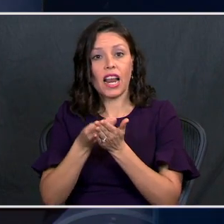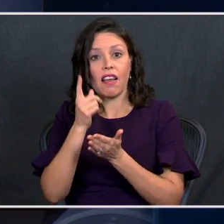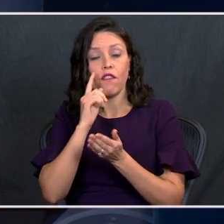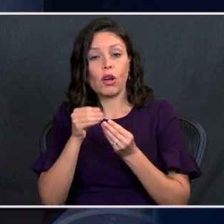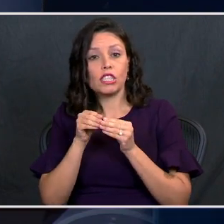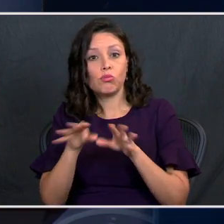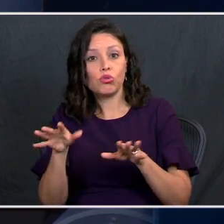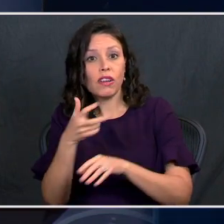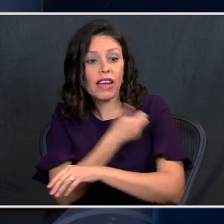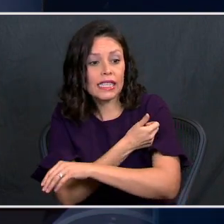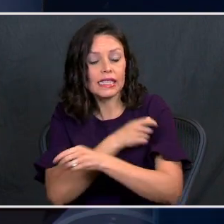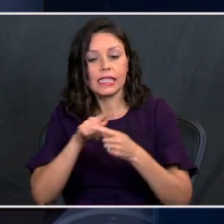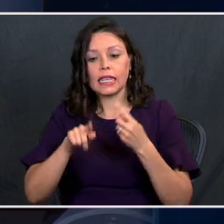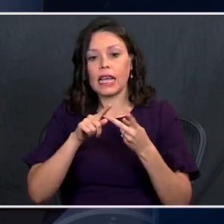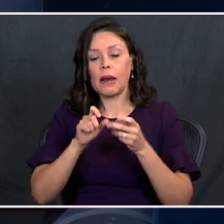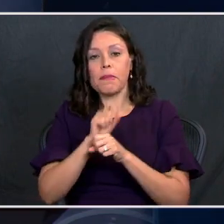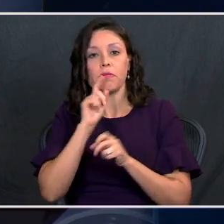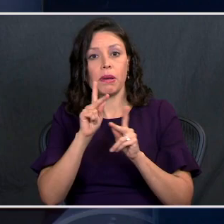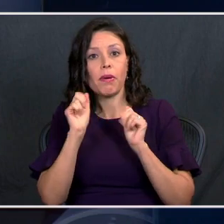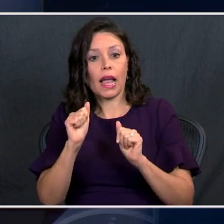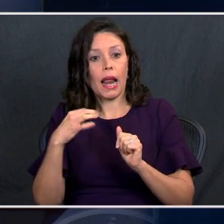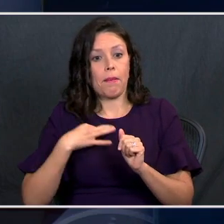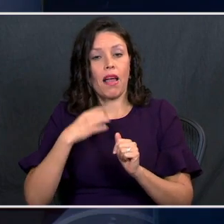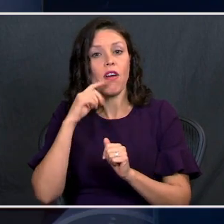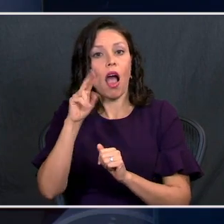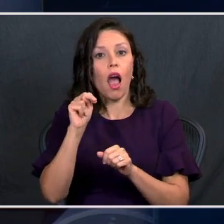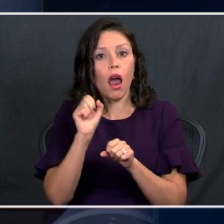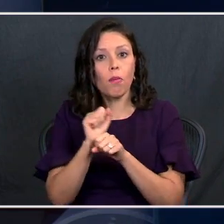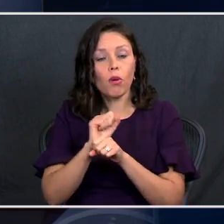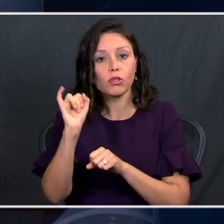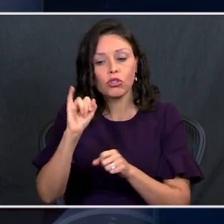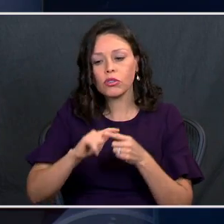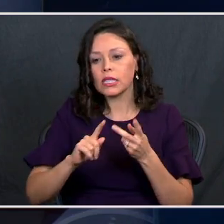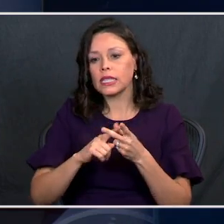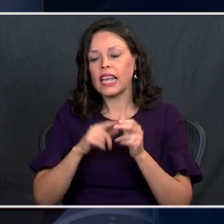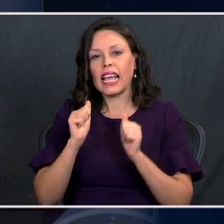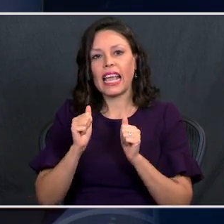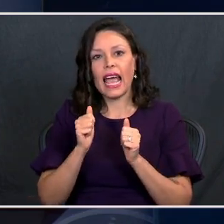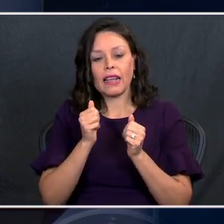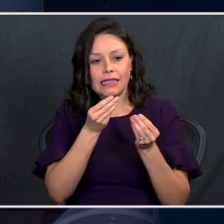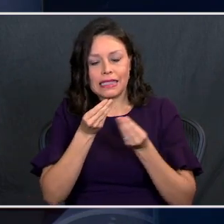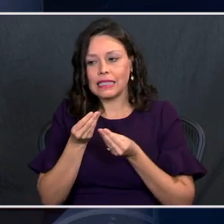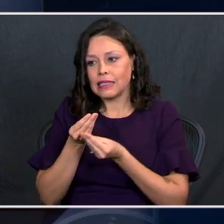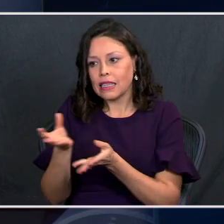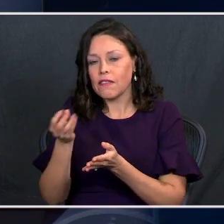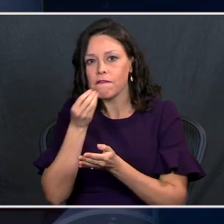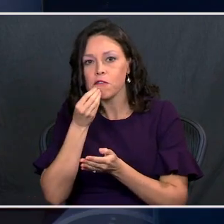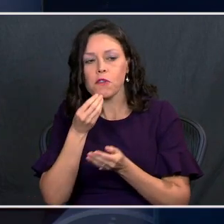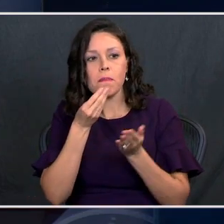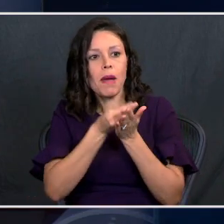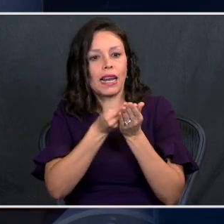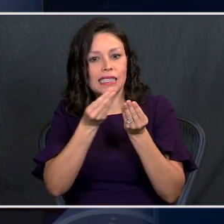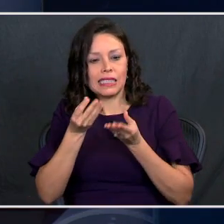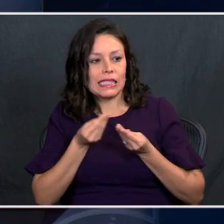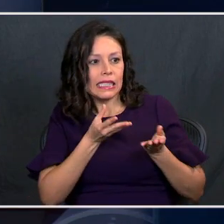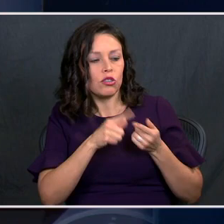but also funding to ensure people can apply for unemployment insurance, put food on the table, money to reopen schools -- the public supports that.